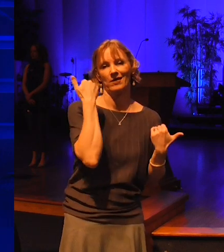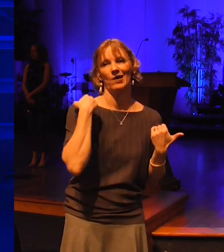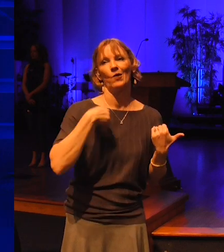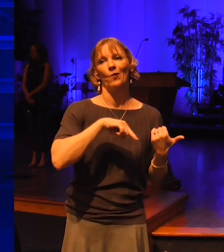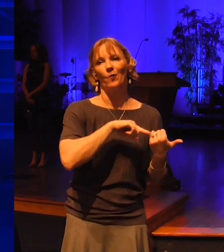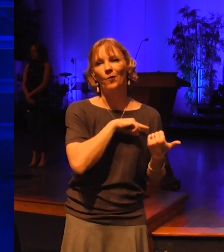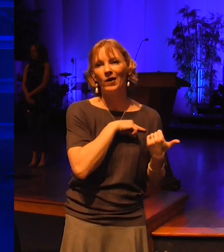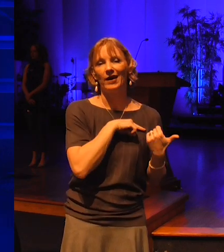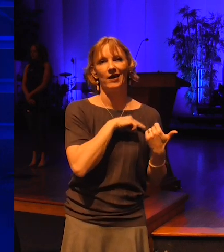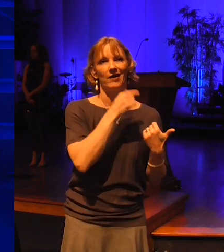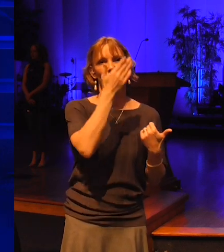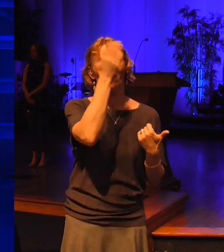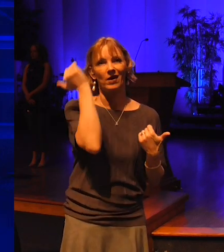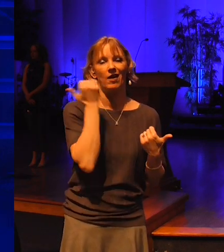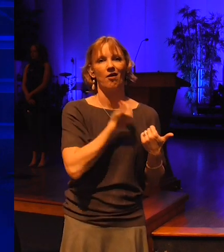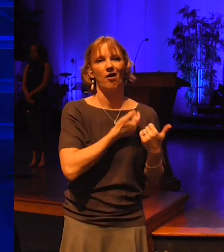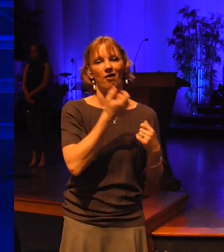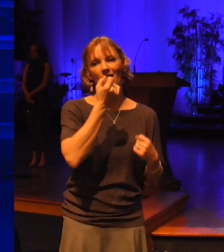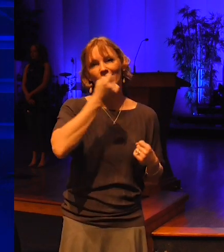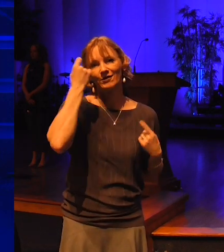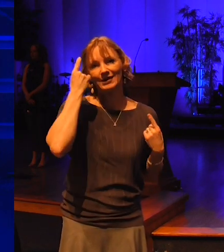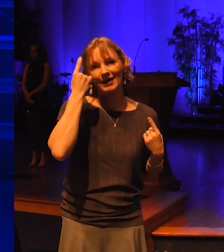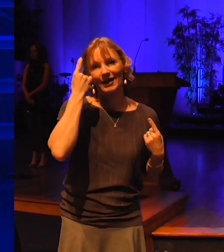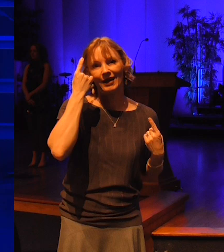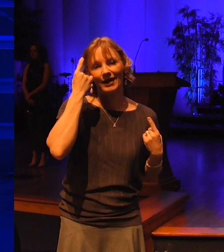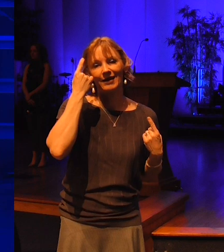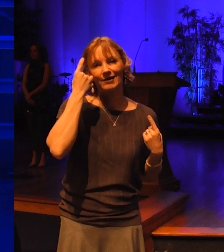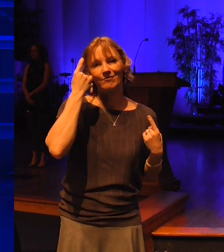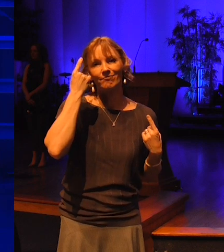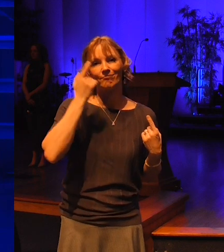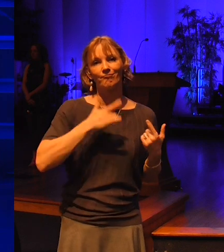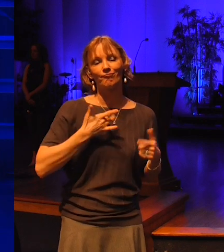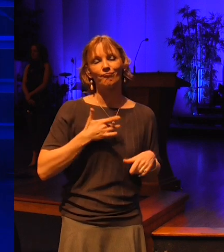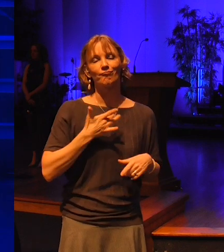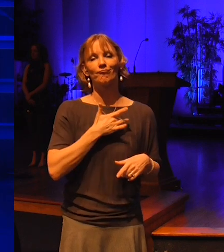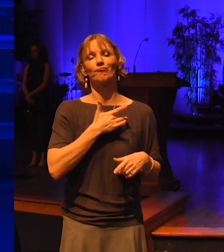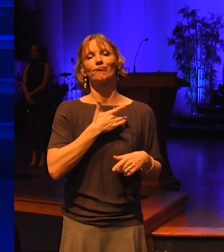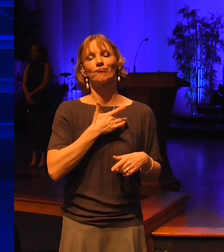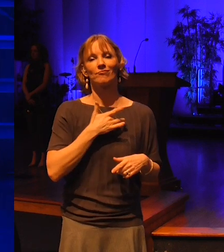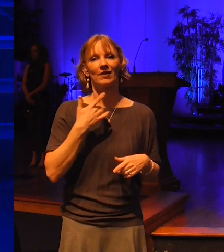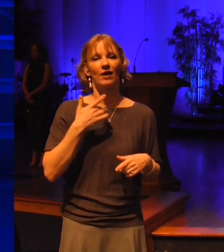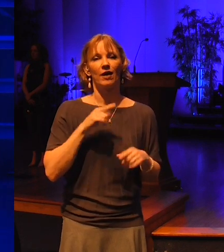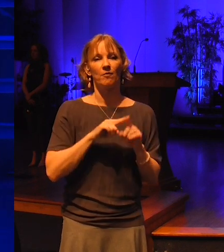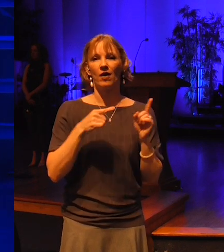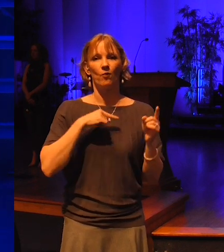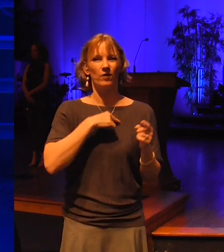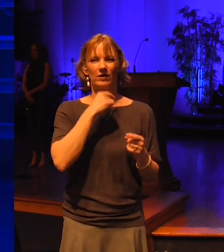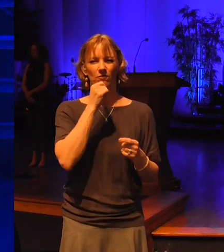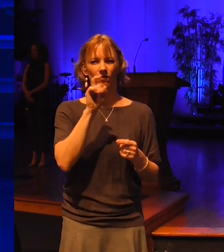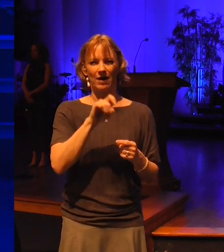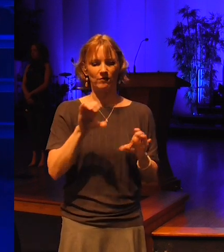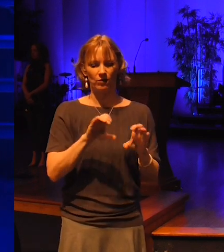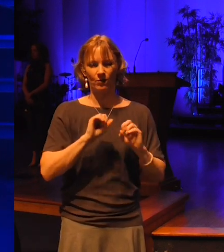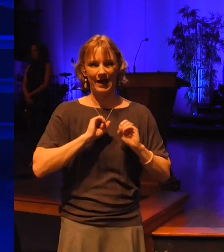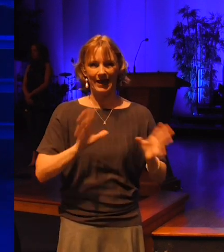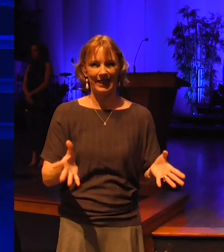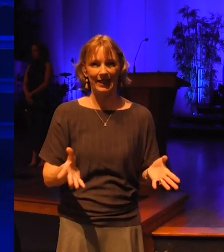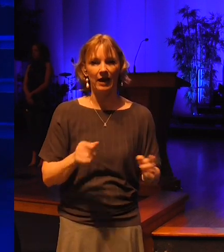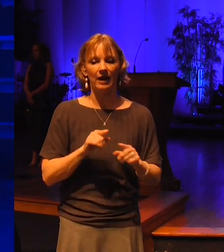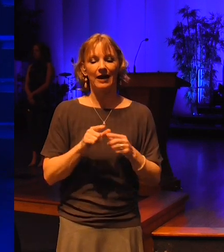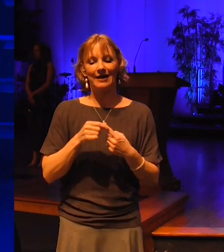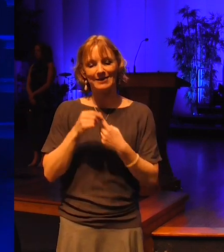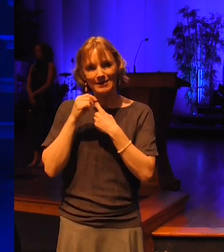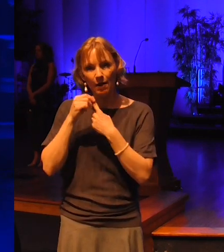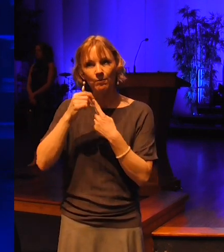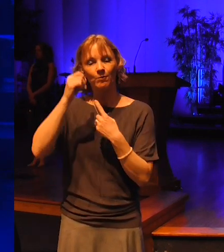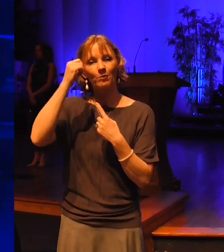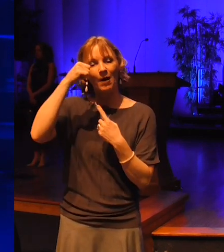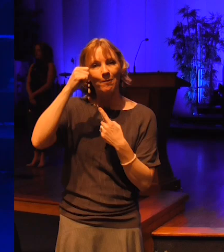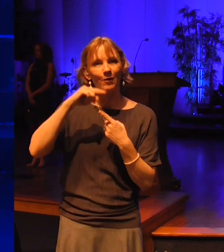understanding and yet there's not a thing we need do but to remember and allow that sun to rise in